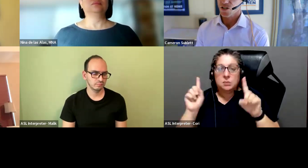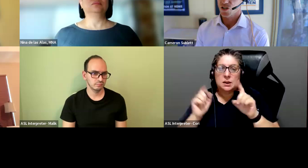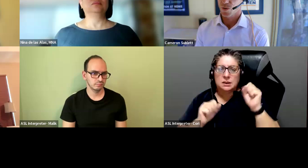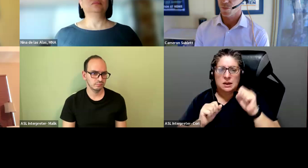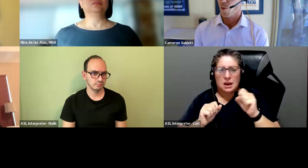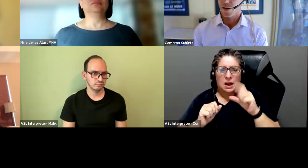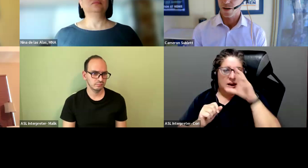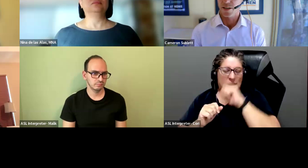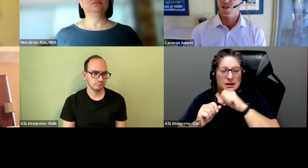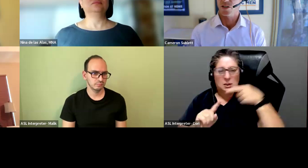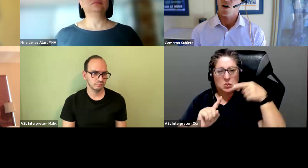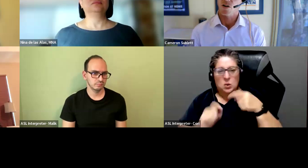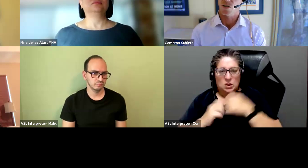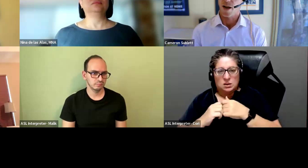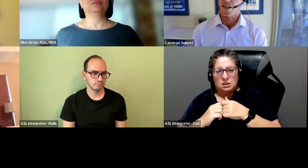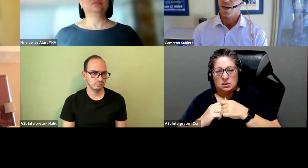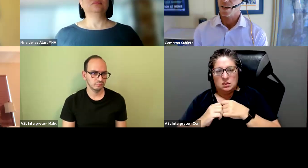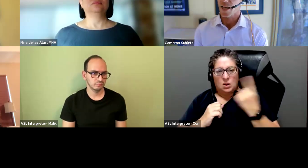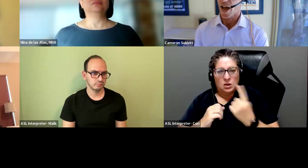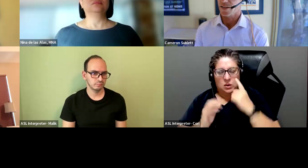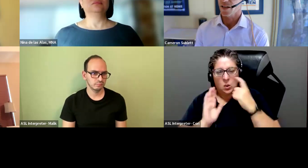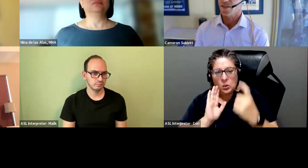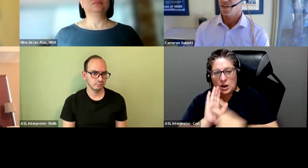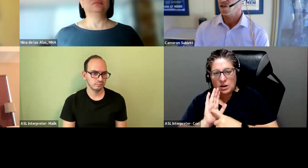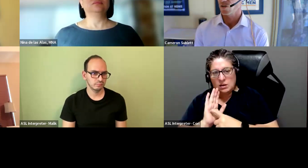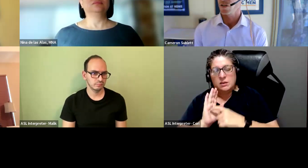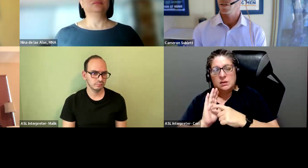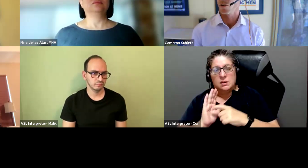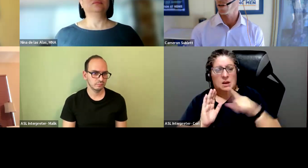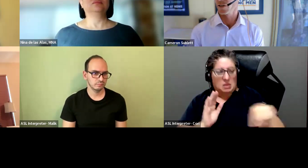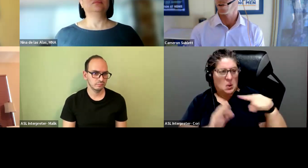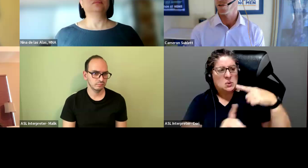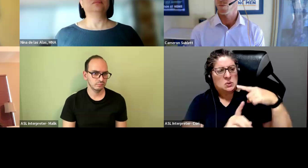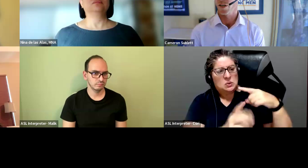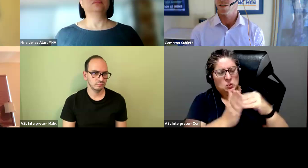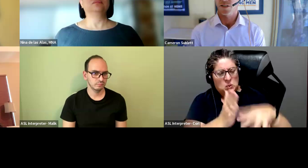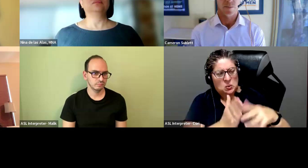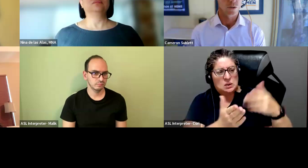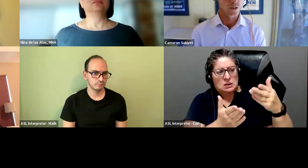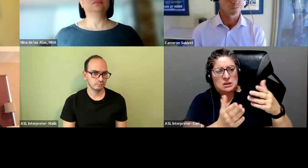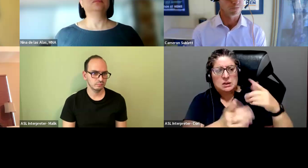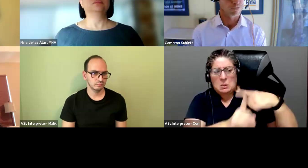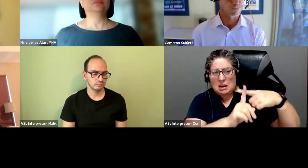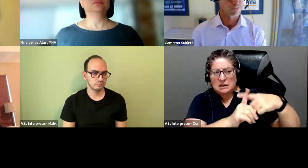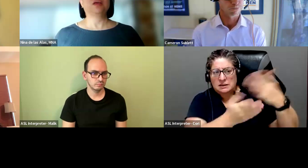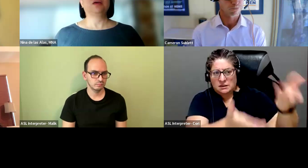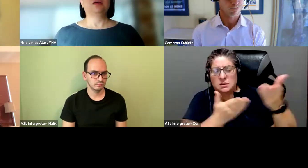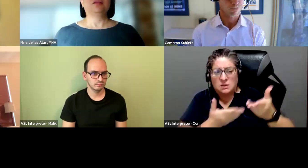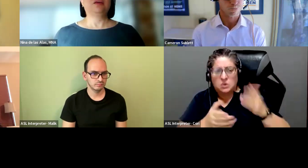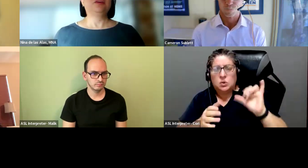I guess just to put a point on it it is just also recognize the assets that the students and learners bring to the Table 2.